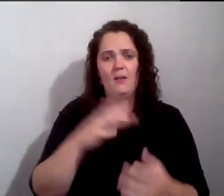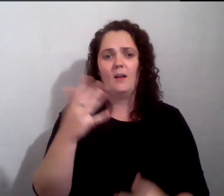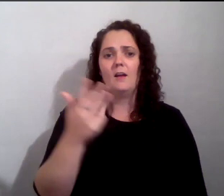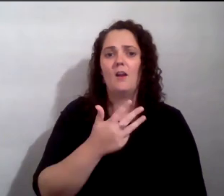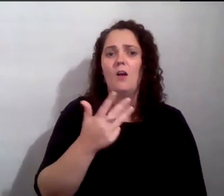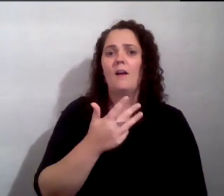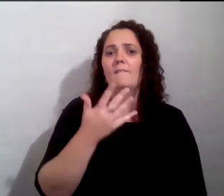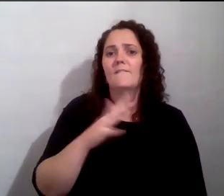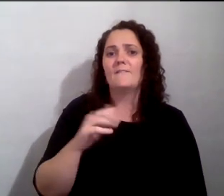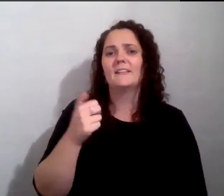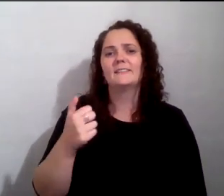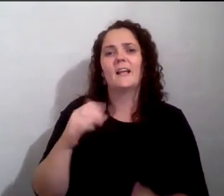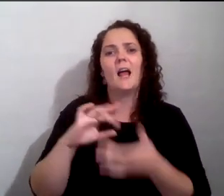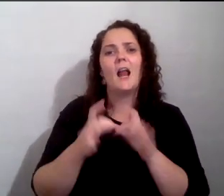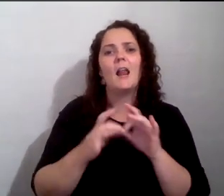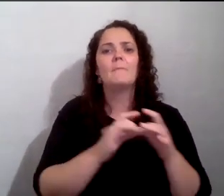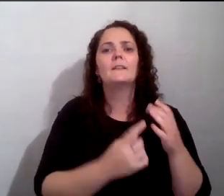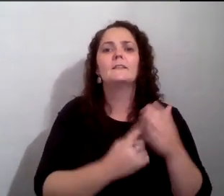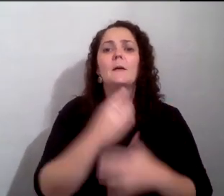Olympic Games that was held in Melbourne but we